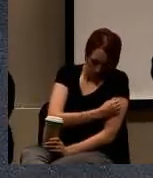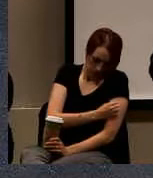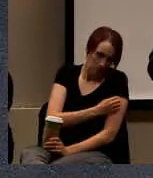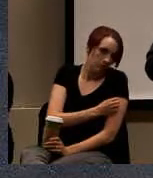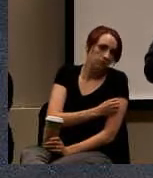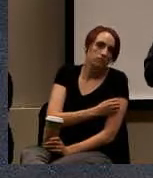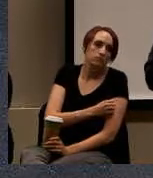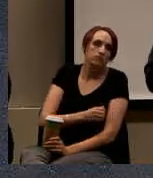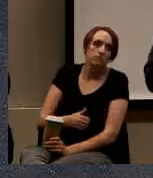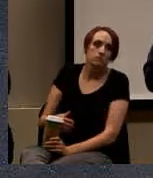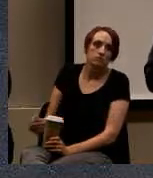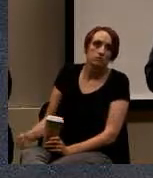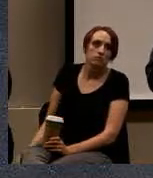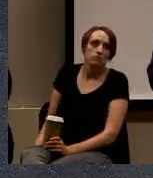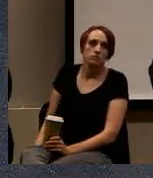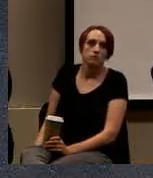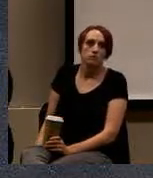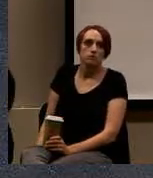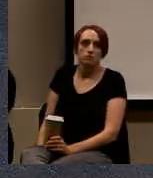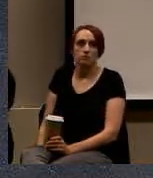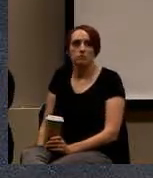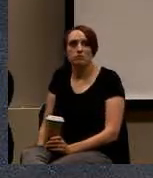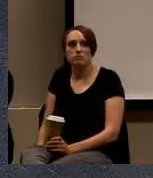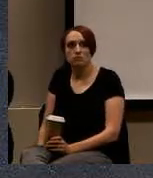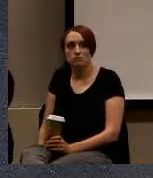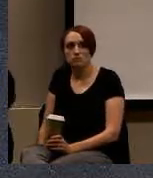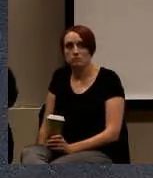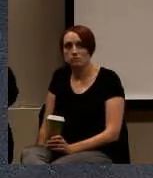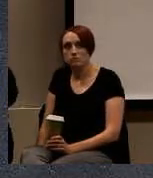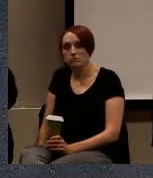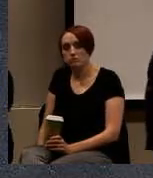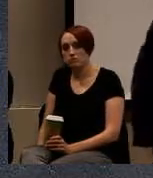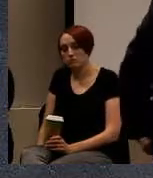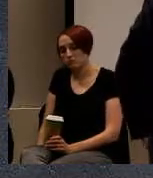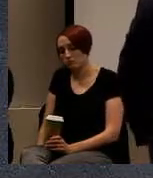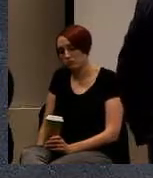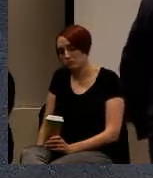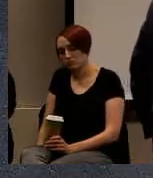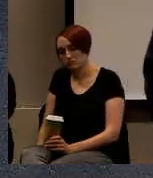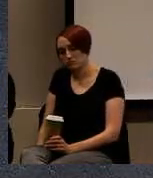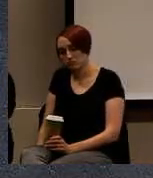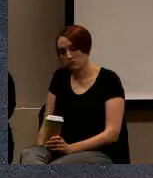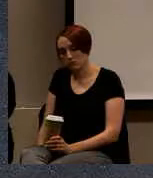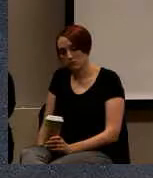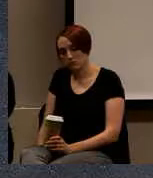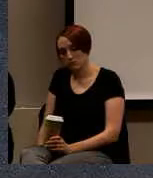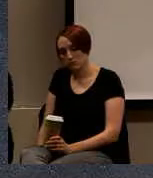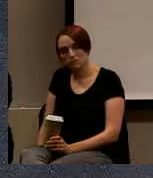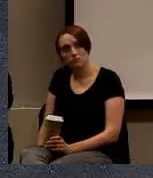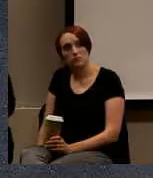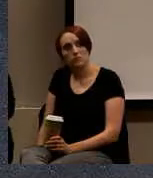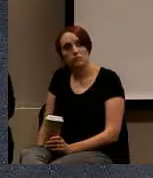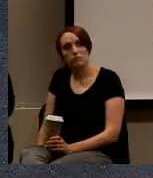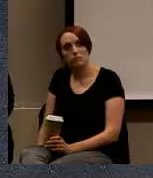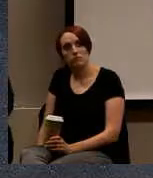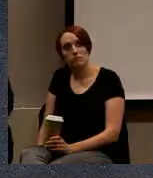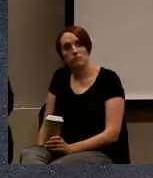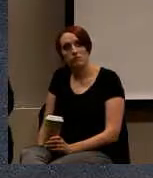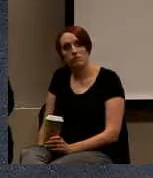don't have enough, just shoot me an email and we'll get some out to you. We also have a really cool thing and this is,